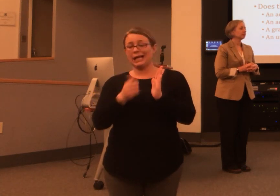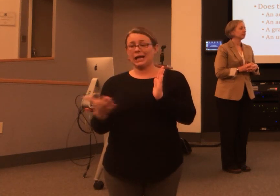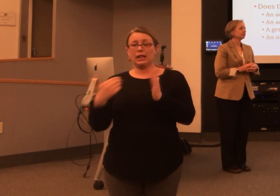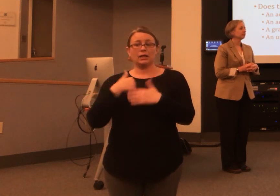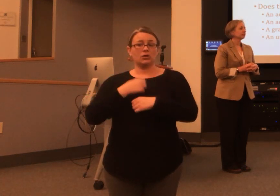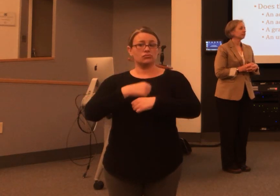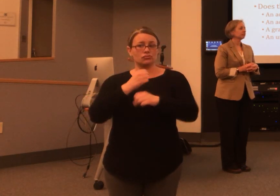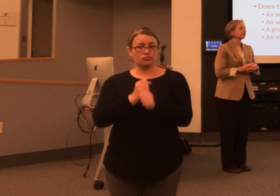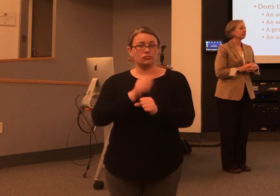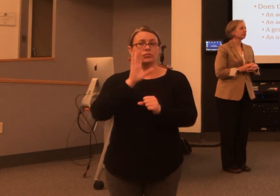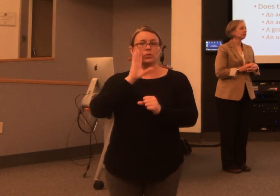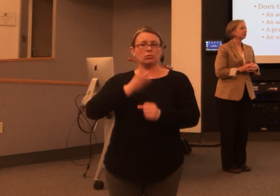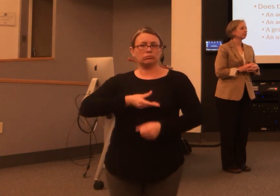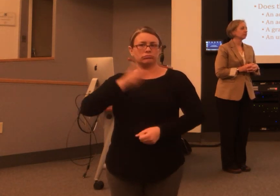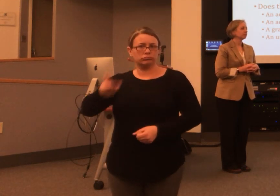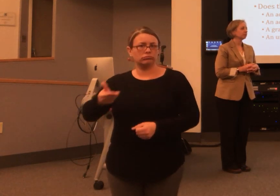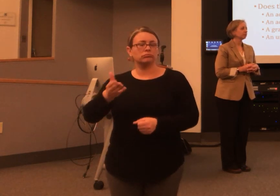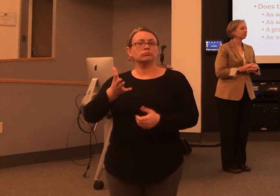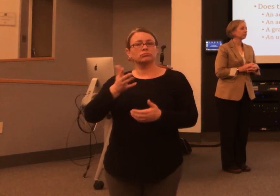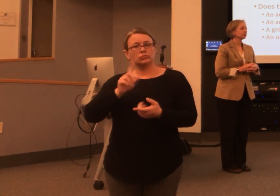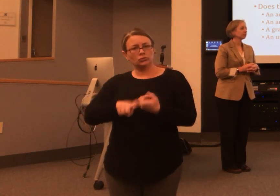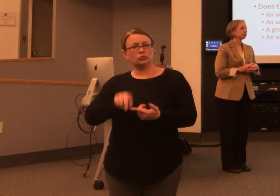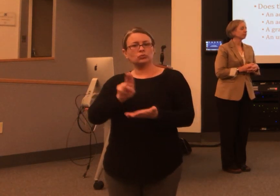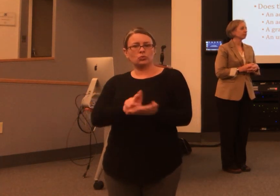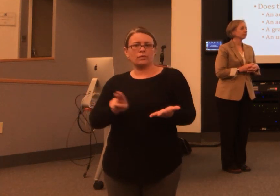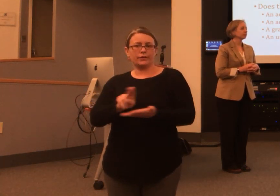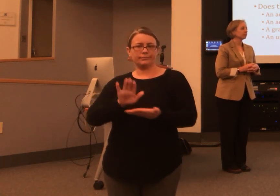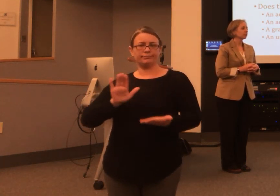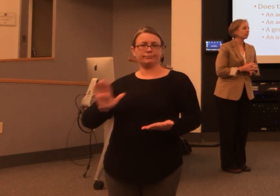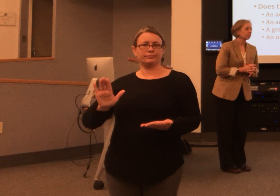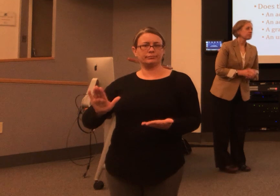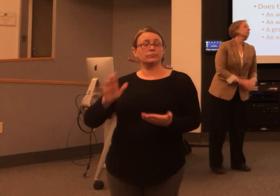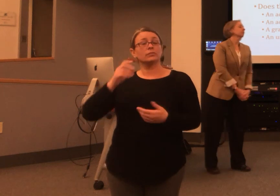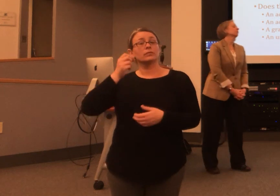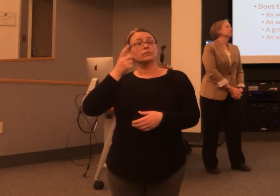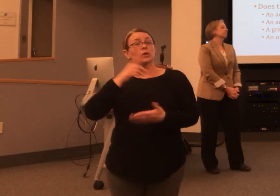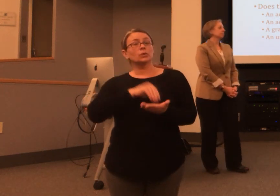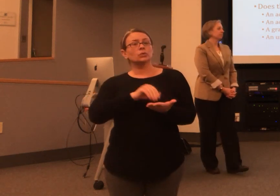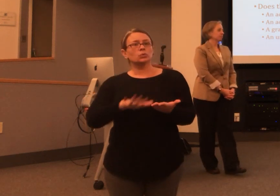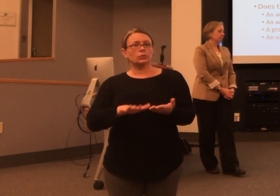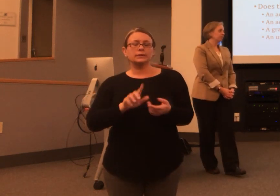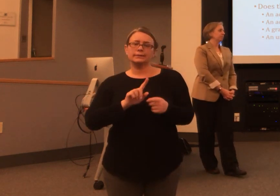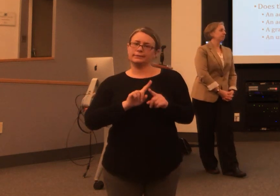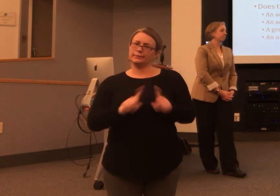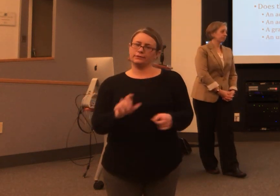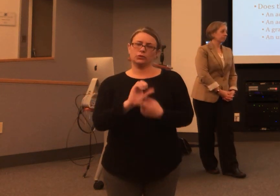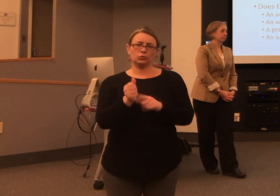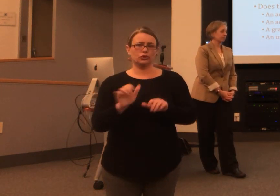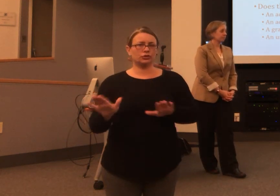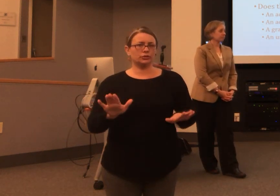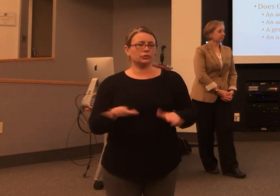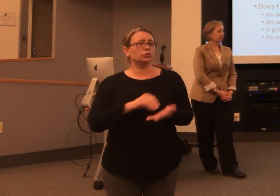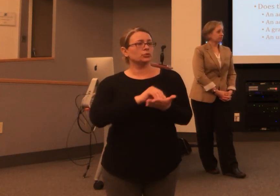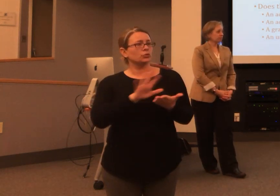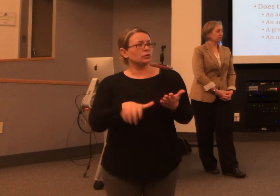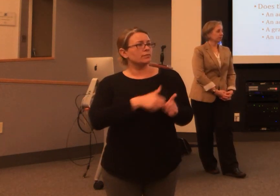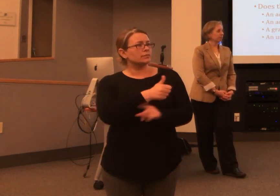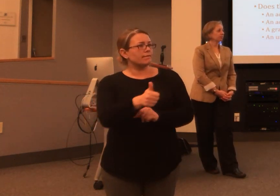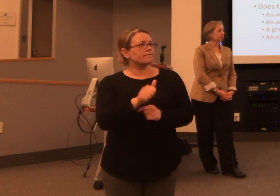versus the person who owns it. For example, the fiz-e-for-dip which is for students, students have said their working in universities